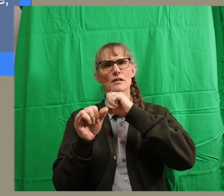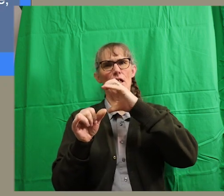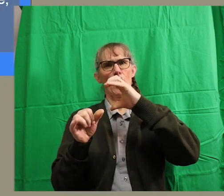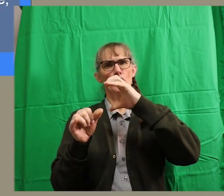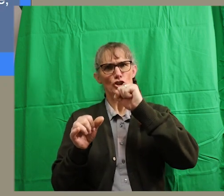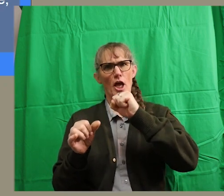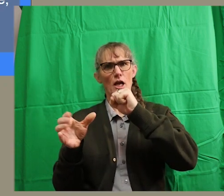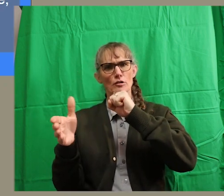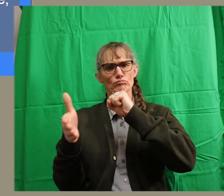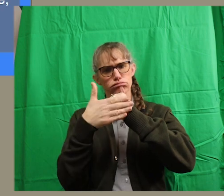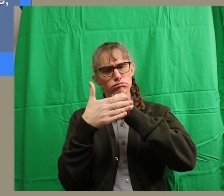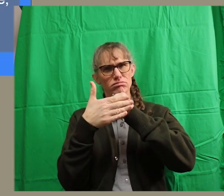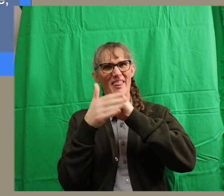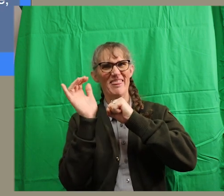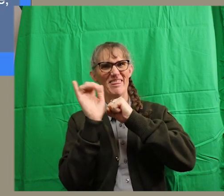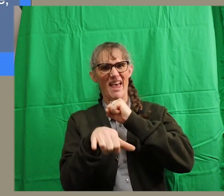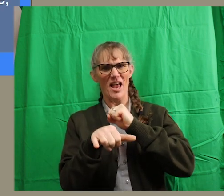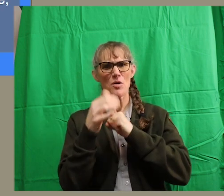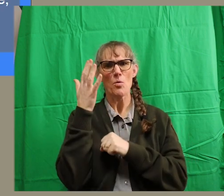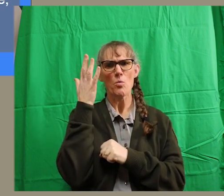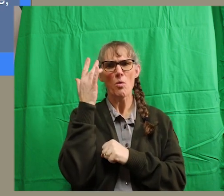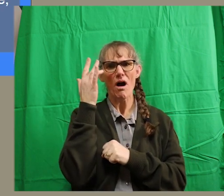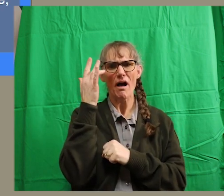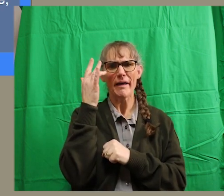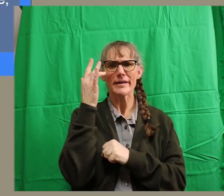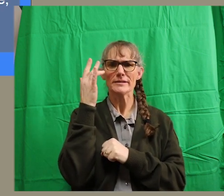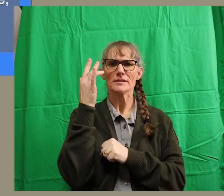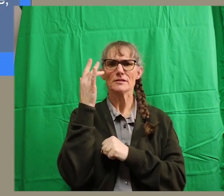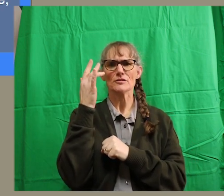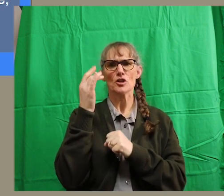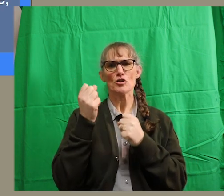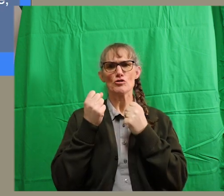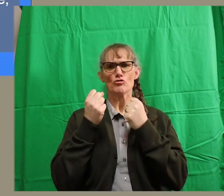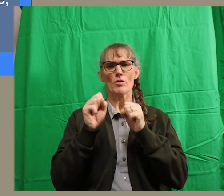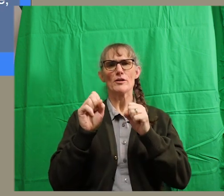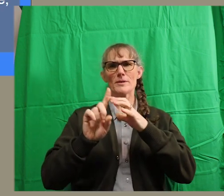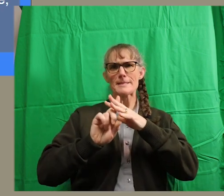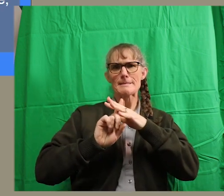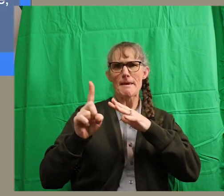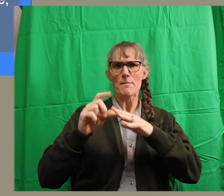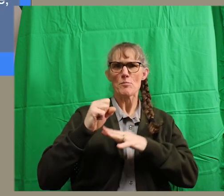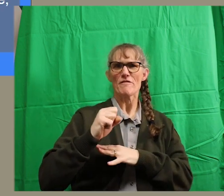were all responses trying to escape from harmful epizoa.